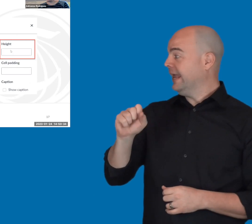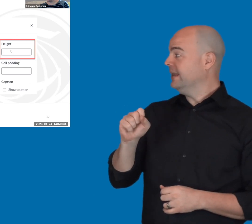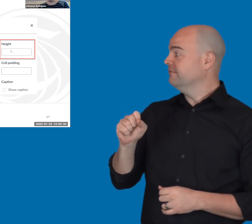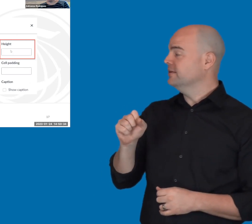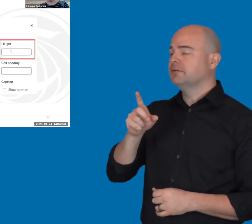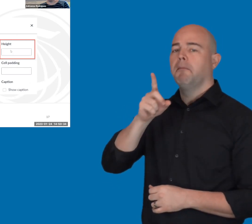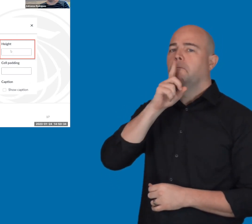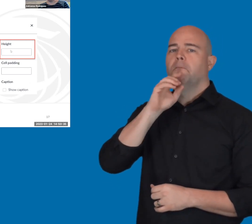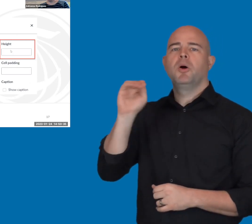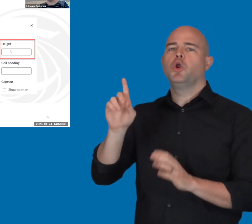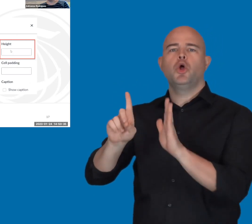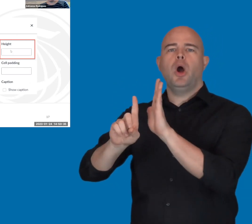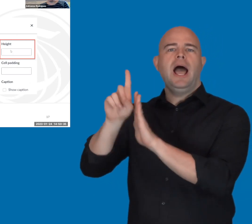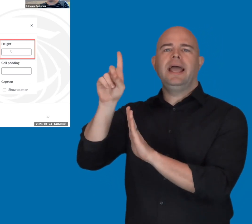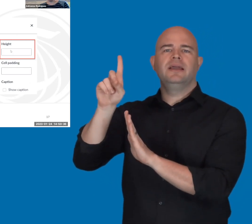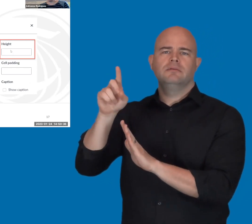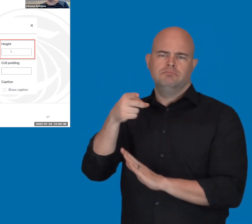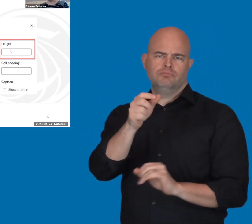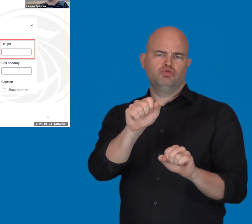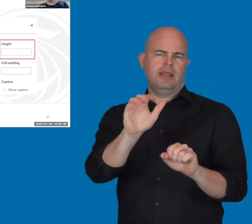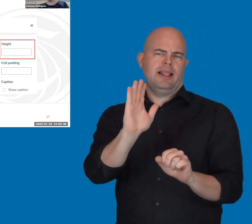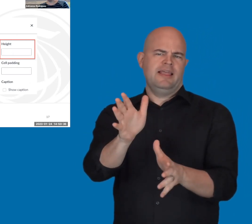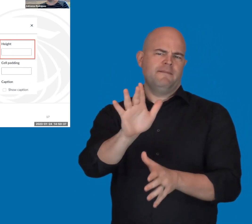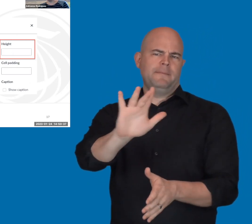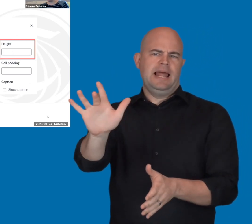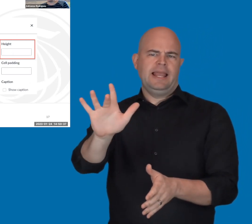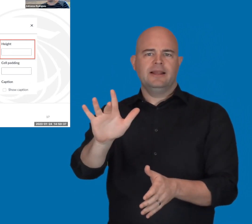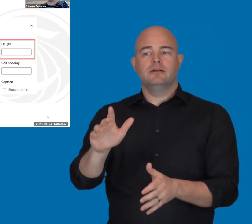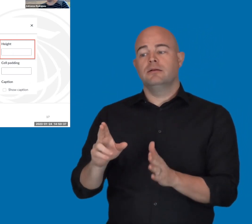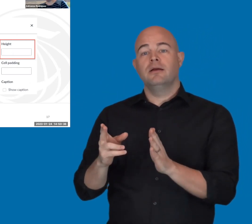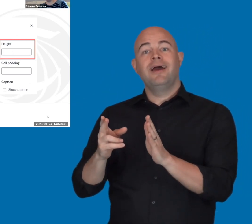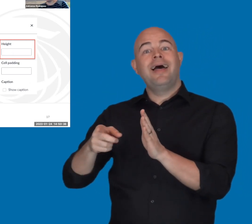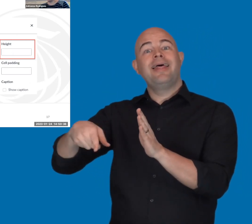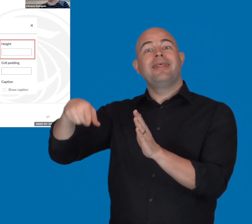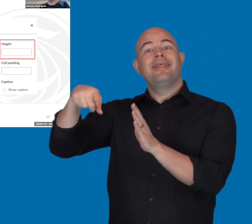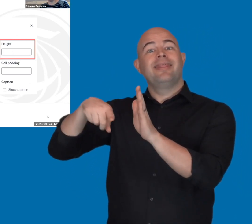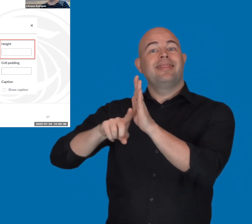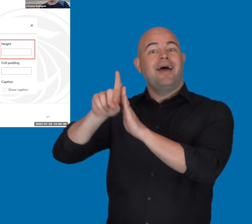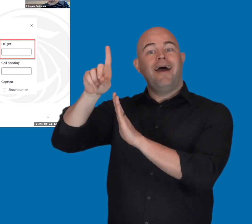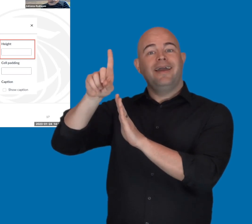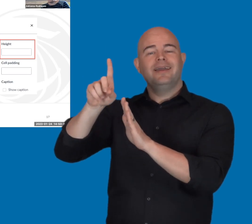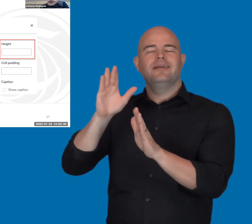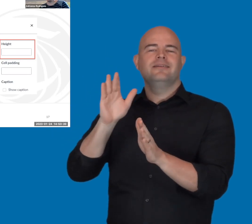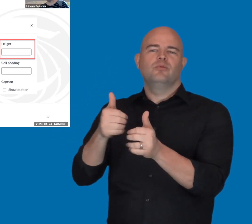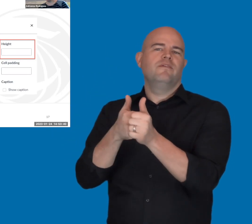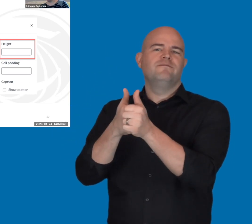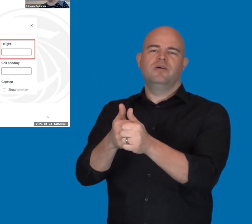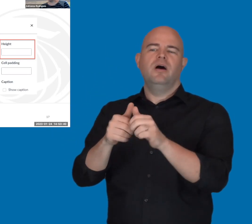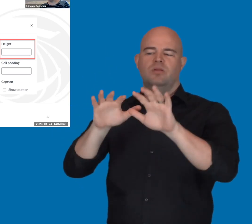The height's just going to adjust based on the overall height of the table.